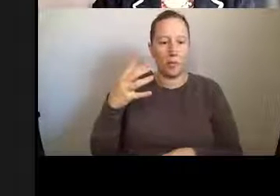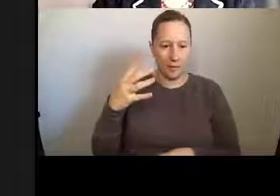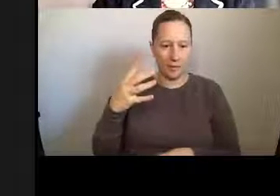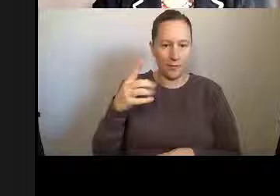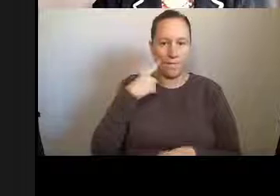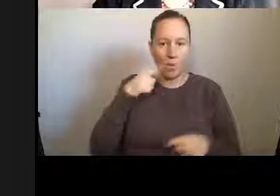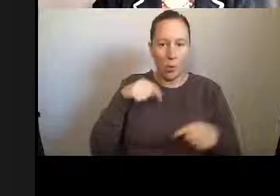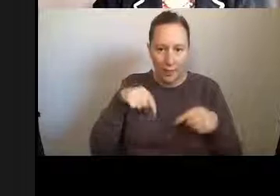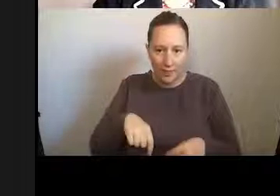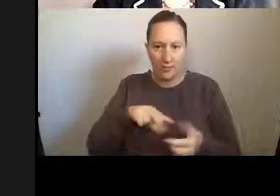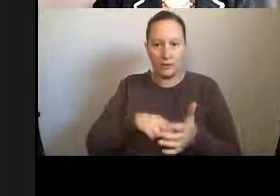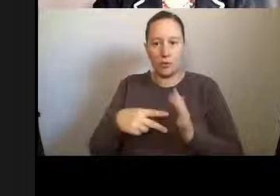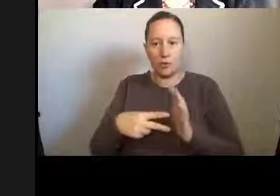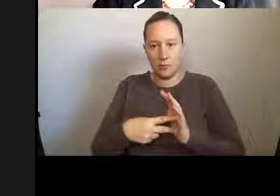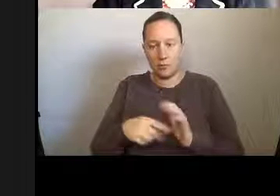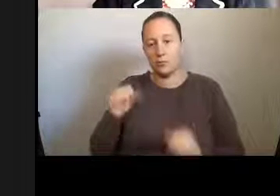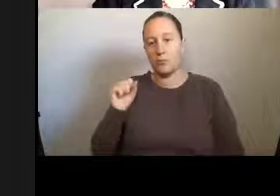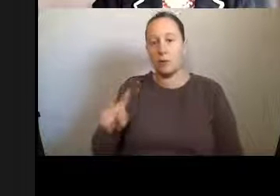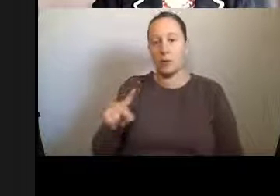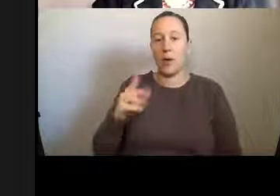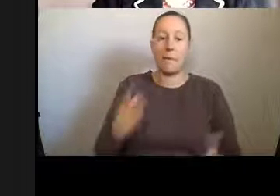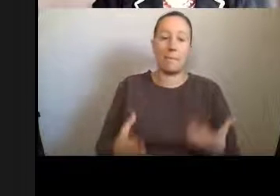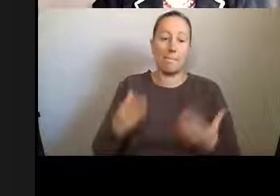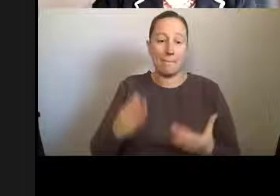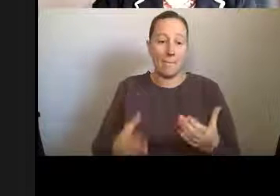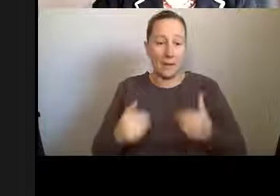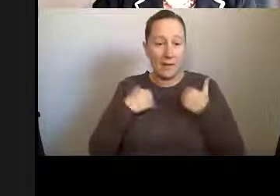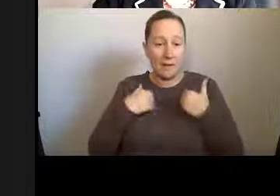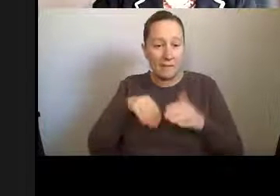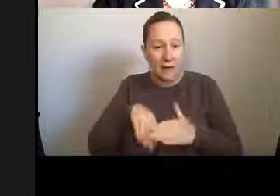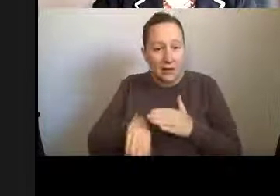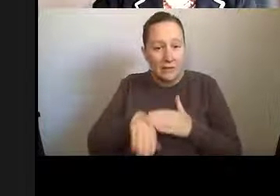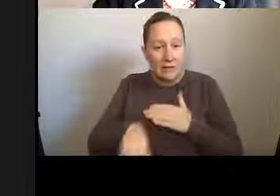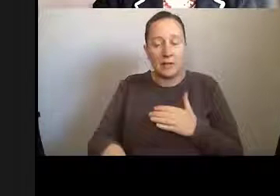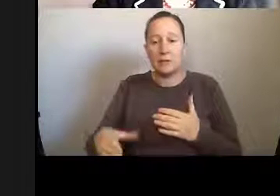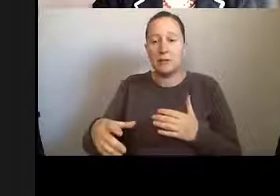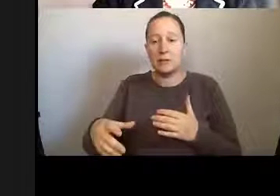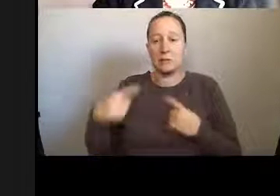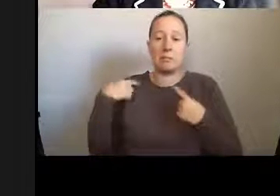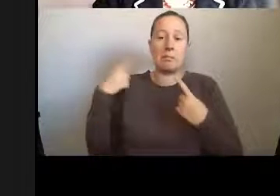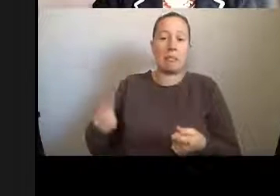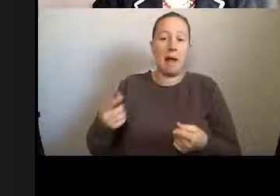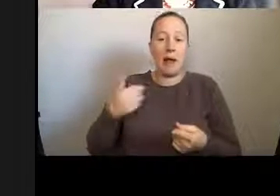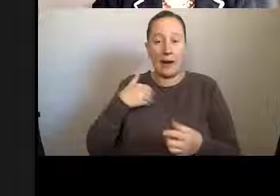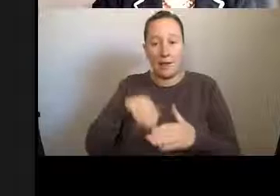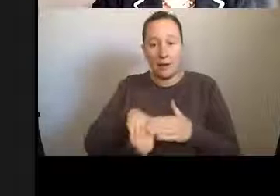So okay, you might have access, you might have had access, but guess what? I don't really care,